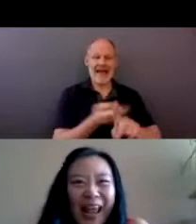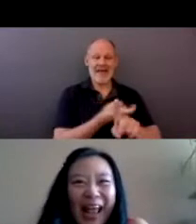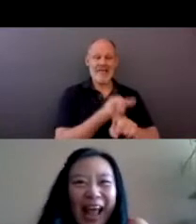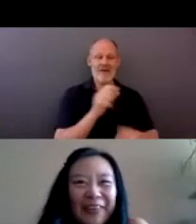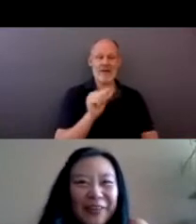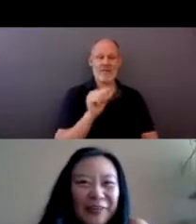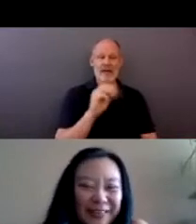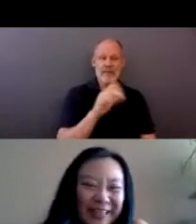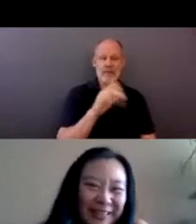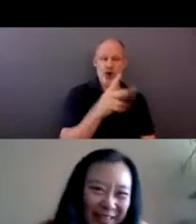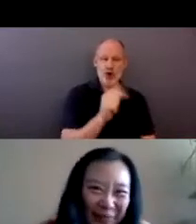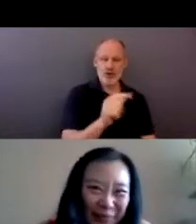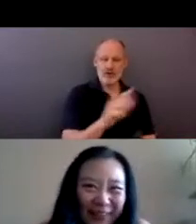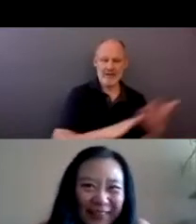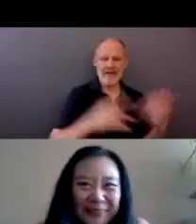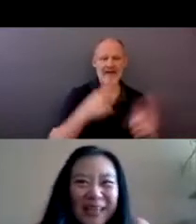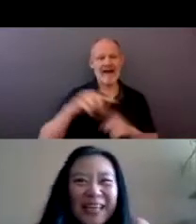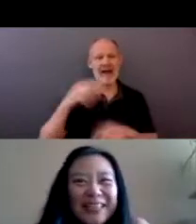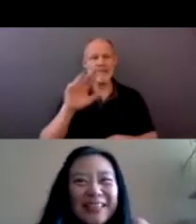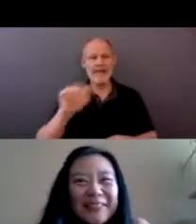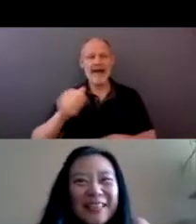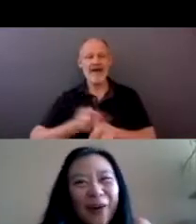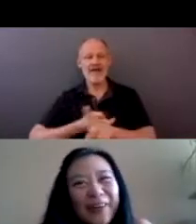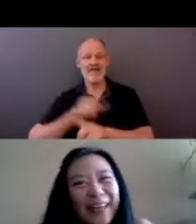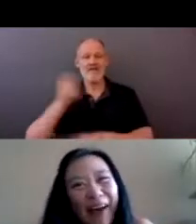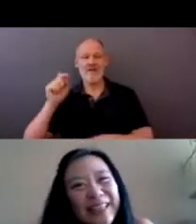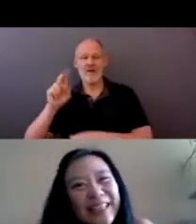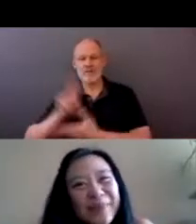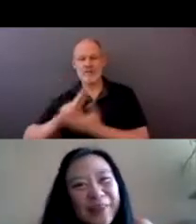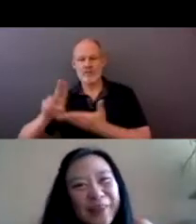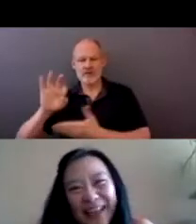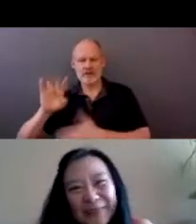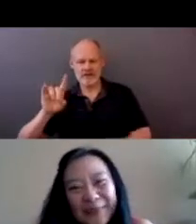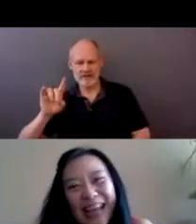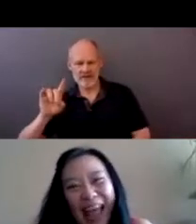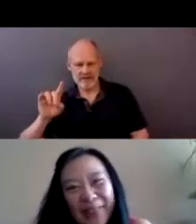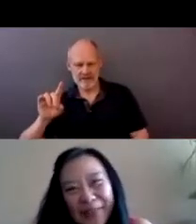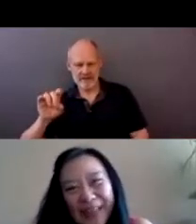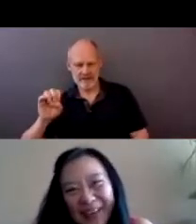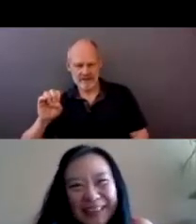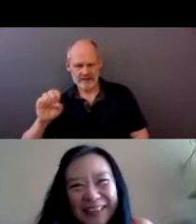at the University of Delaware. She lives in Marin County with her husband and three daughters.